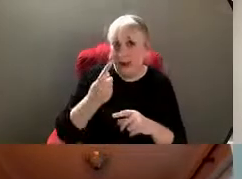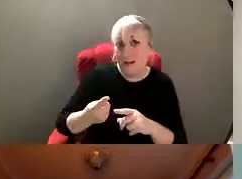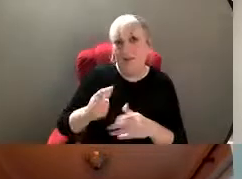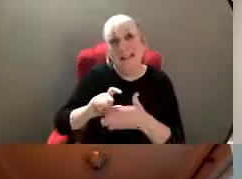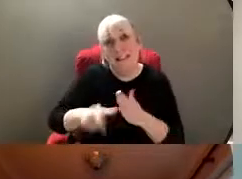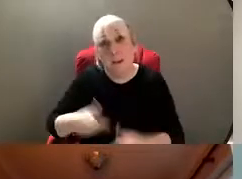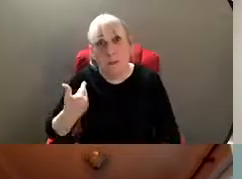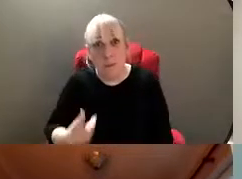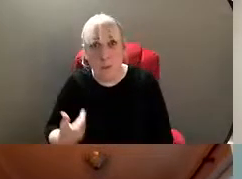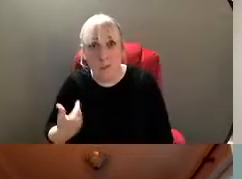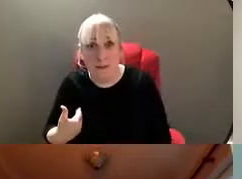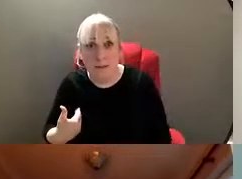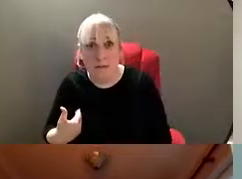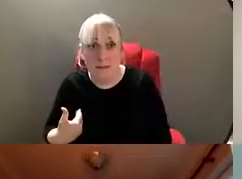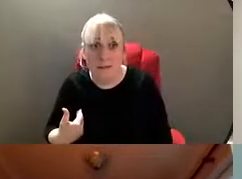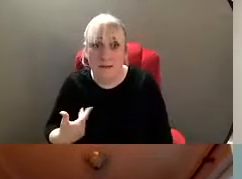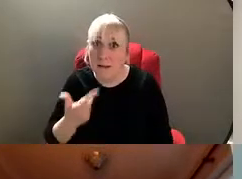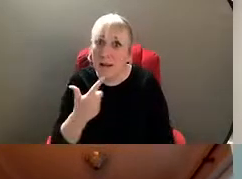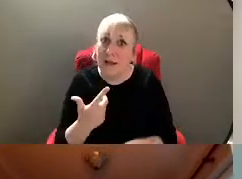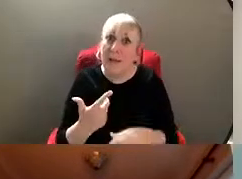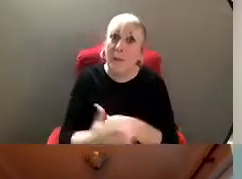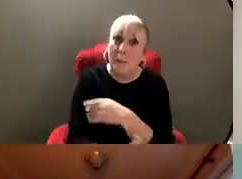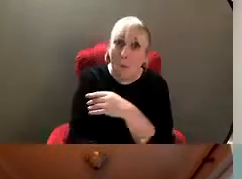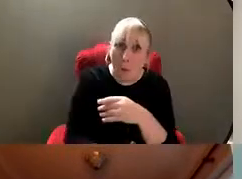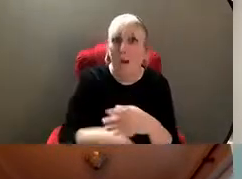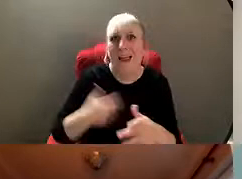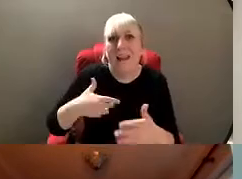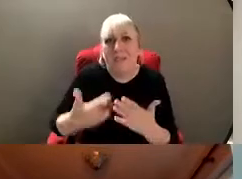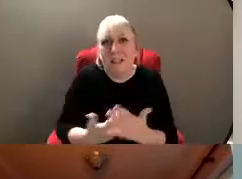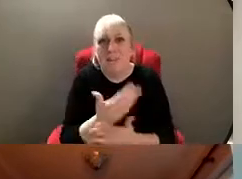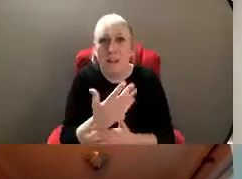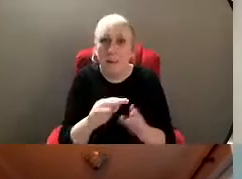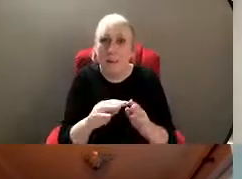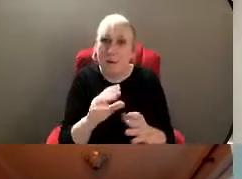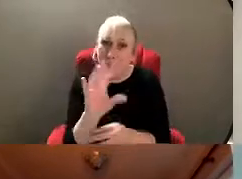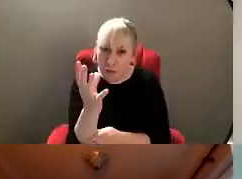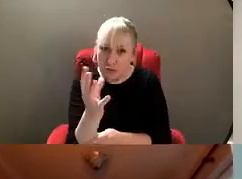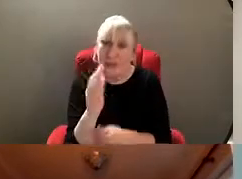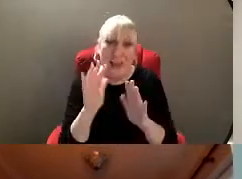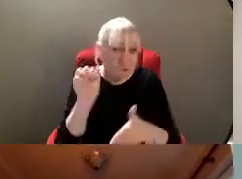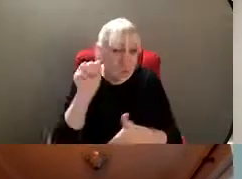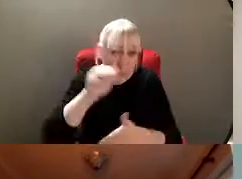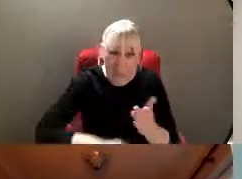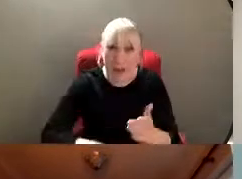very poor in a developing country and you have to buy water and you have to wear there is not enough